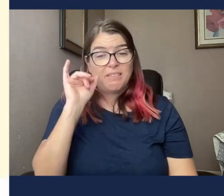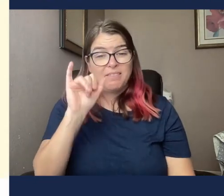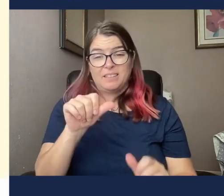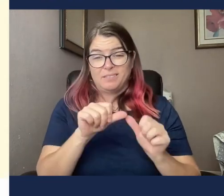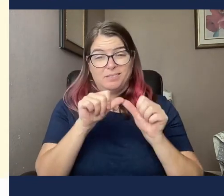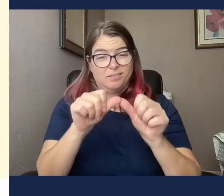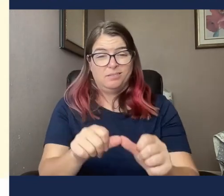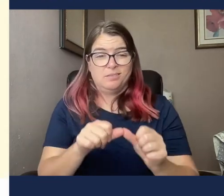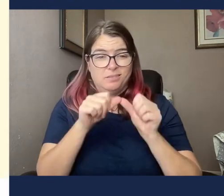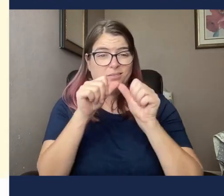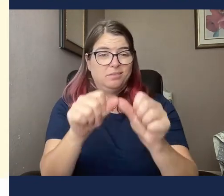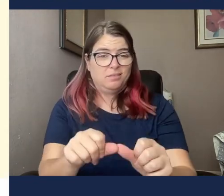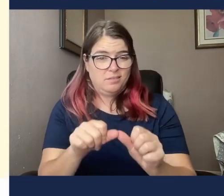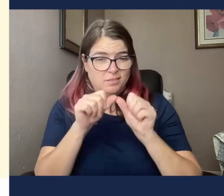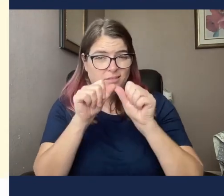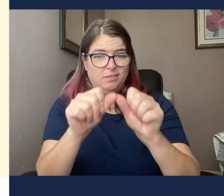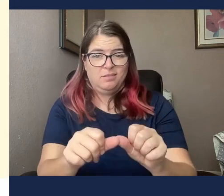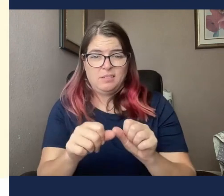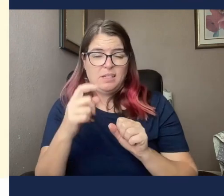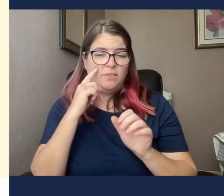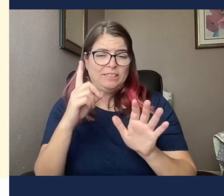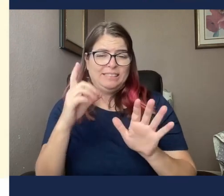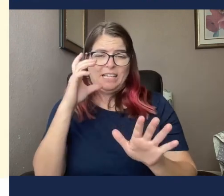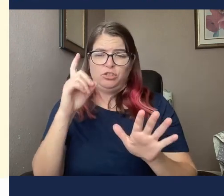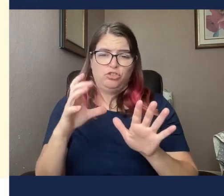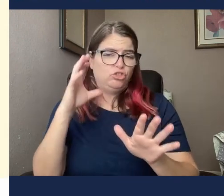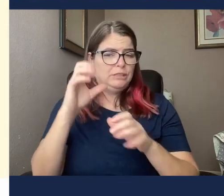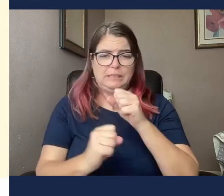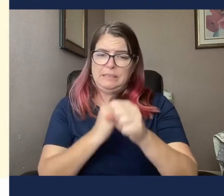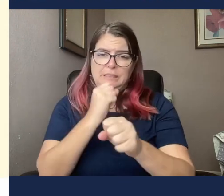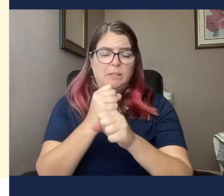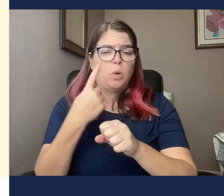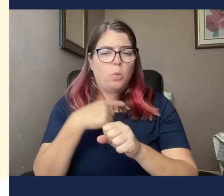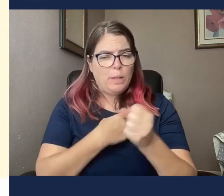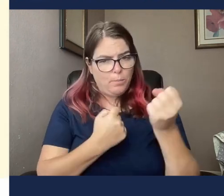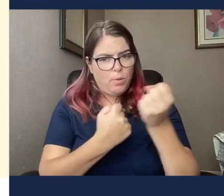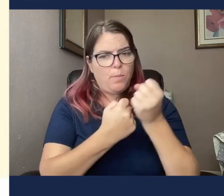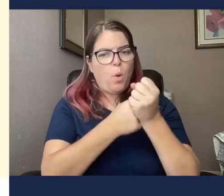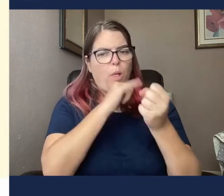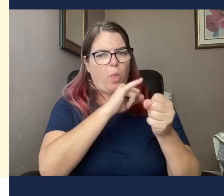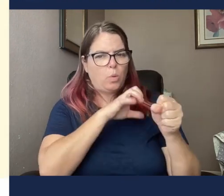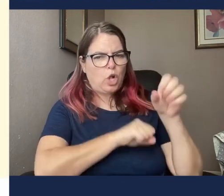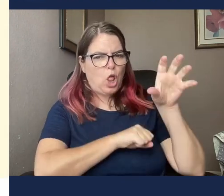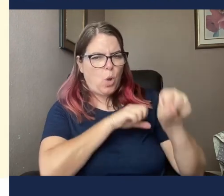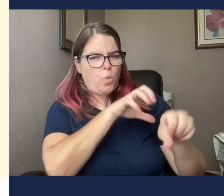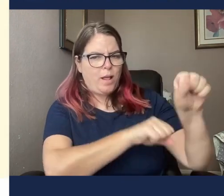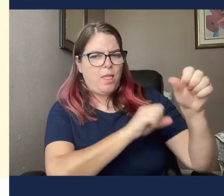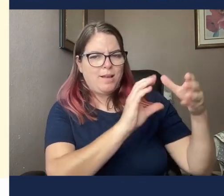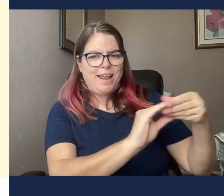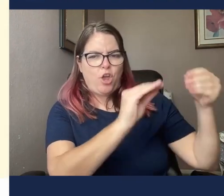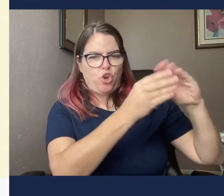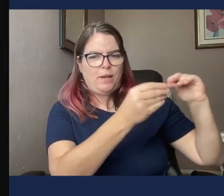Muslimless or Islam. And they found that 80% were negative, even when the article wasn't